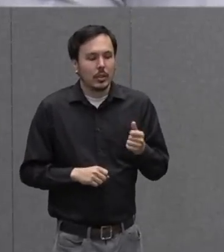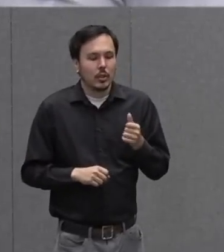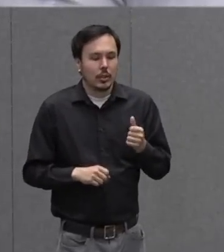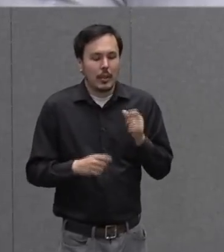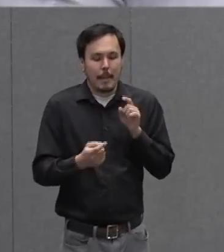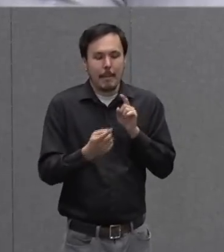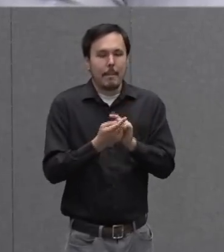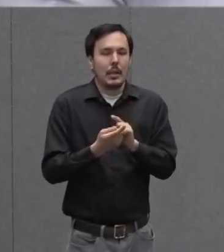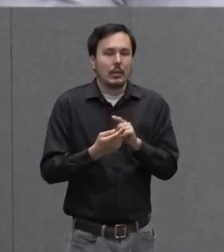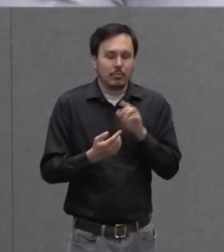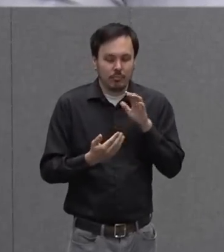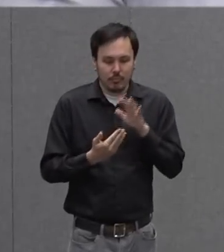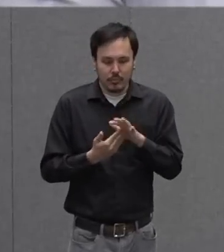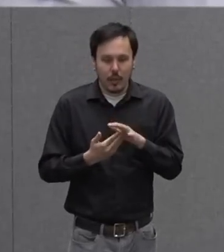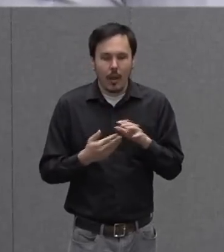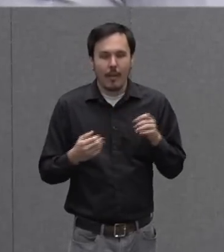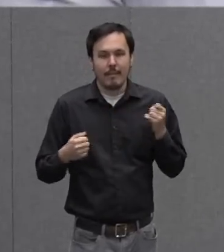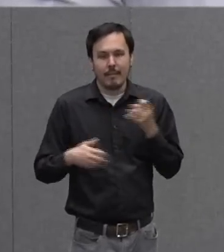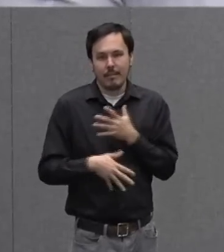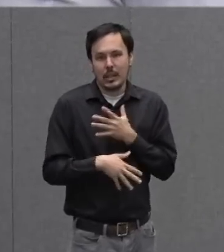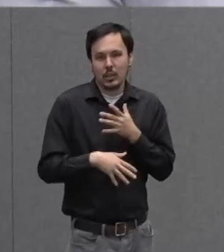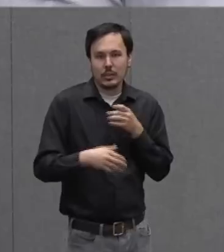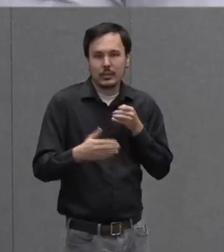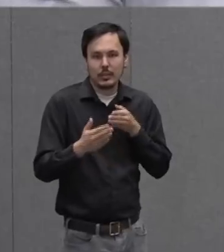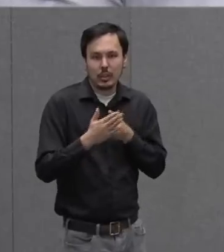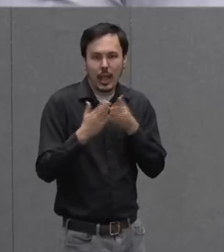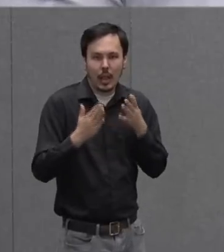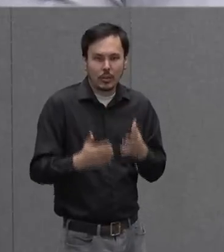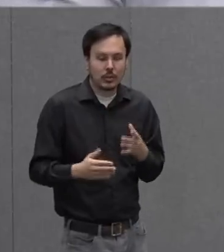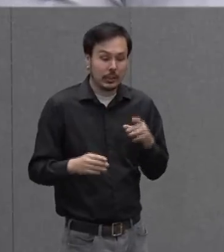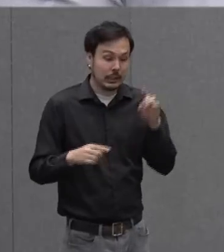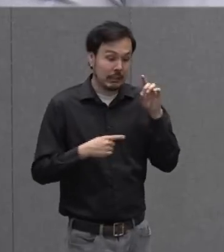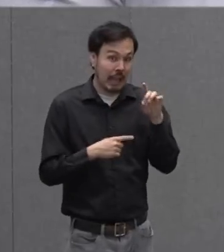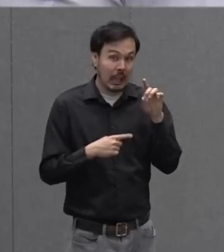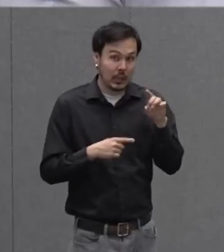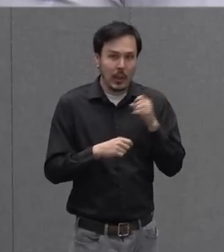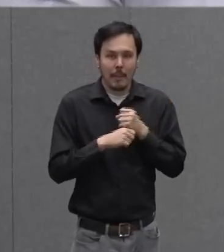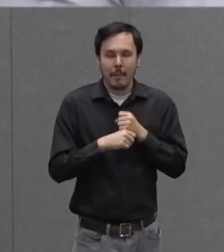her most fearsome yet, dinosaurs made of frozen chicken.